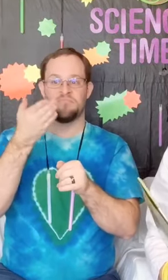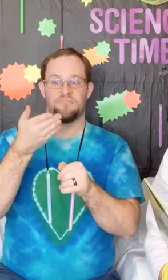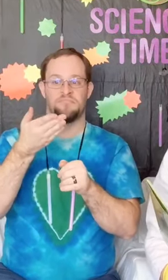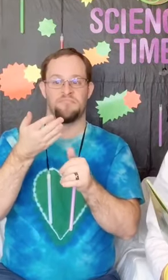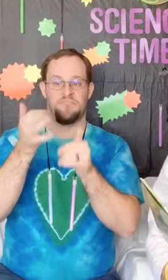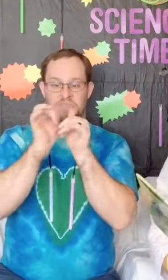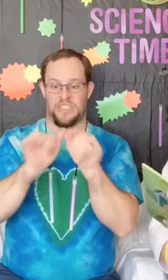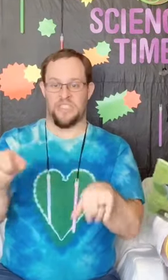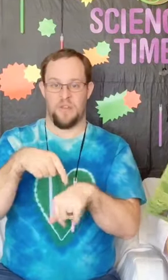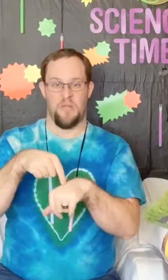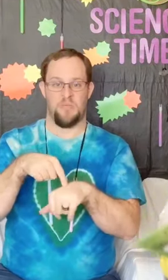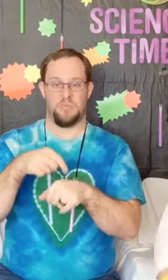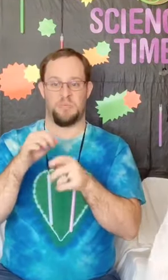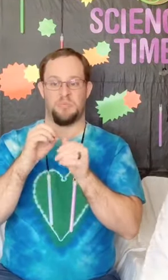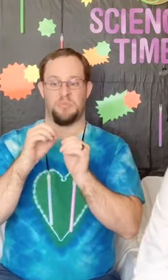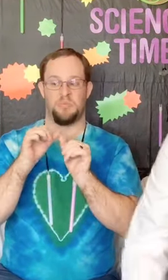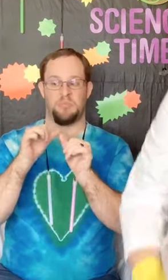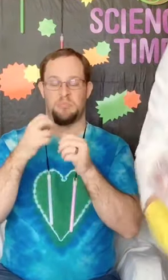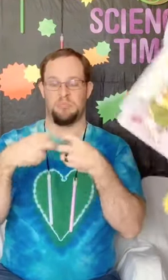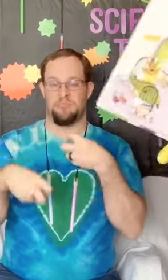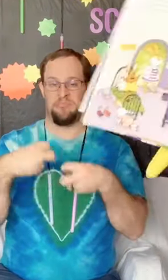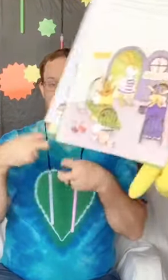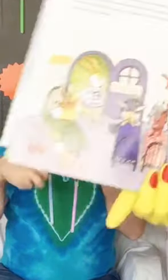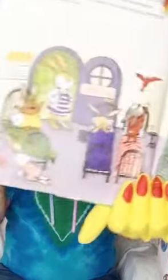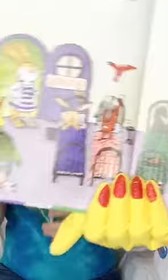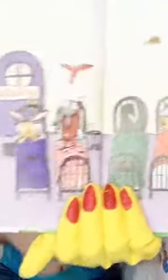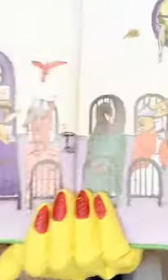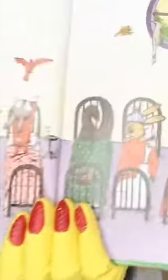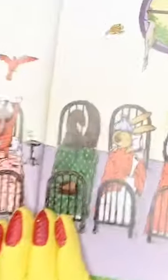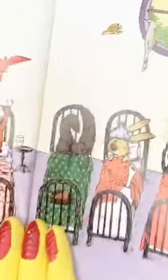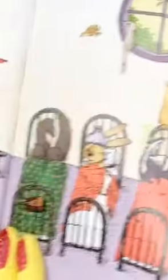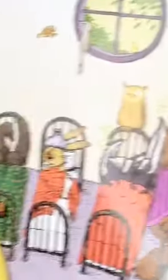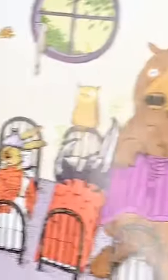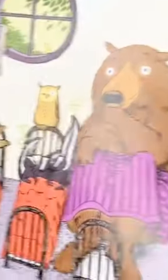problematic. So just like, so, in quarantine you have to make sure you